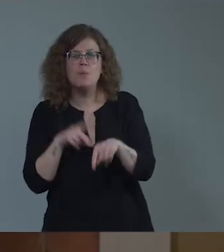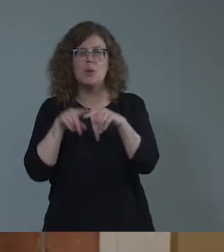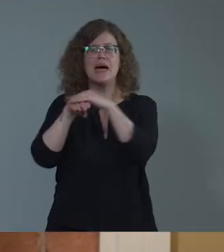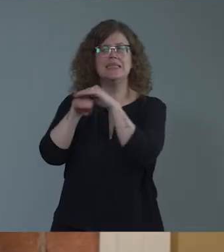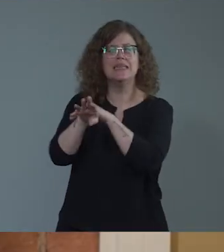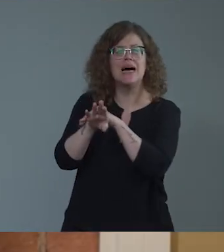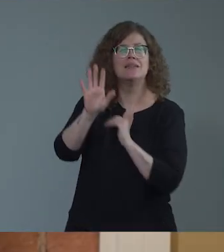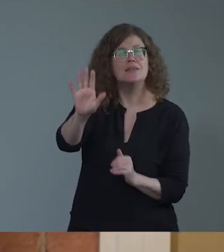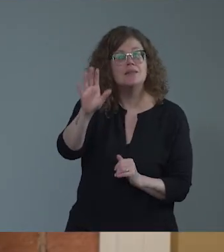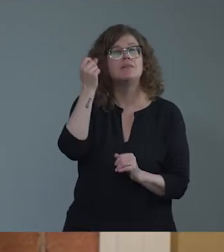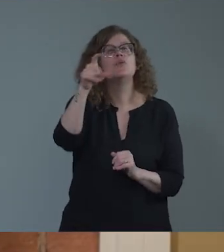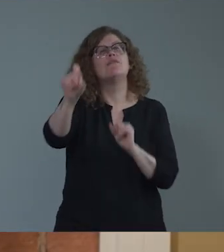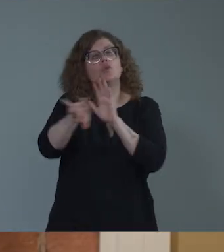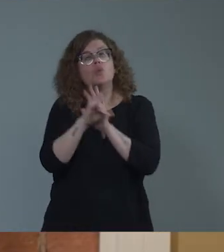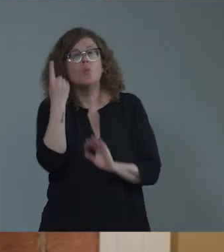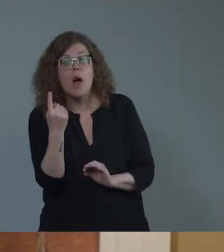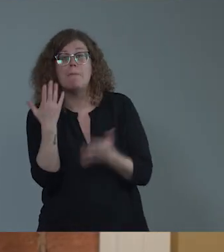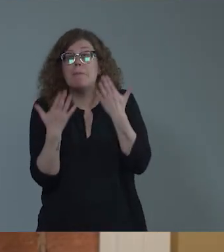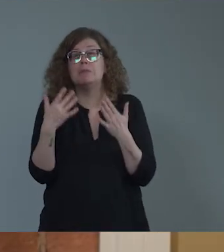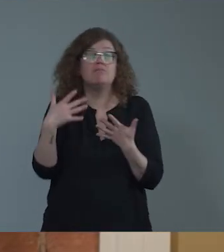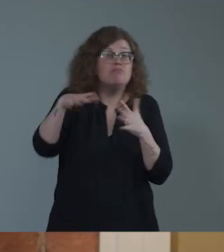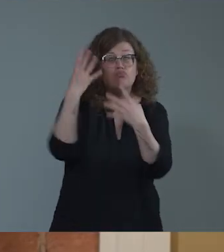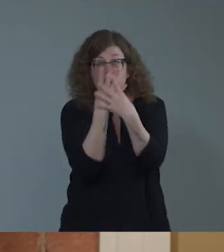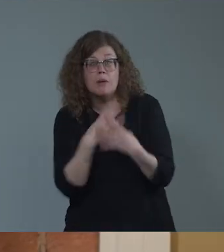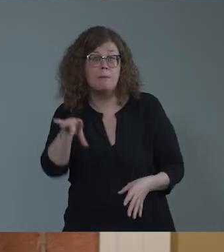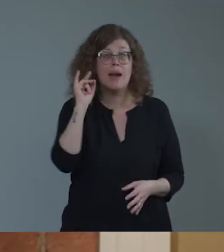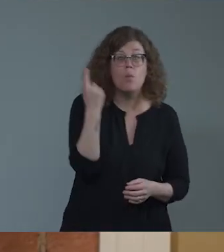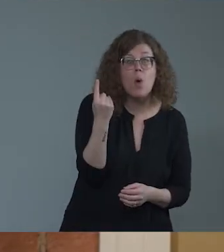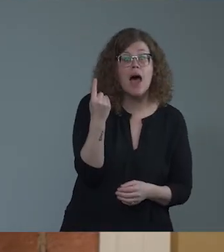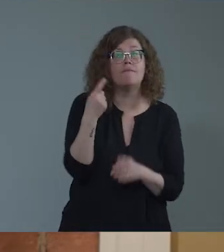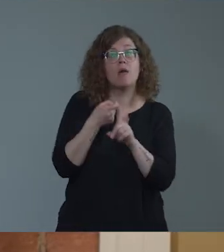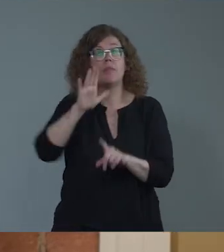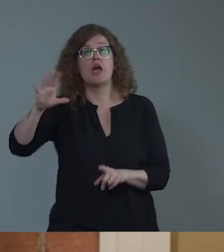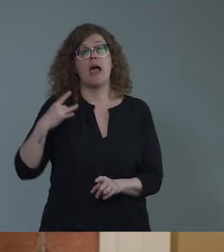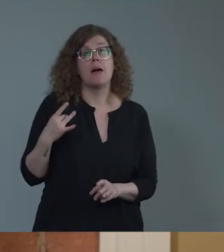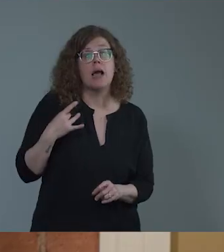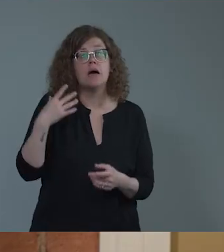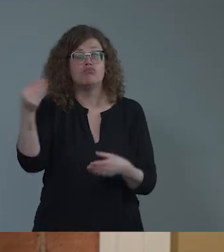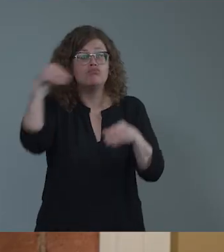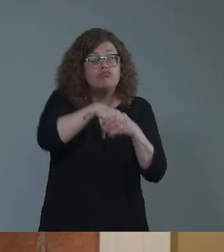And again, I'm coming back to the slides by Nicole Wolf from her resource guide. She talks about finding an artist as well.